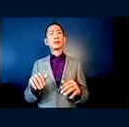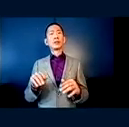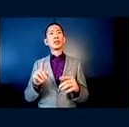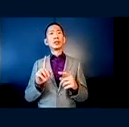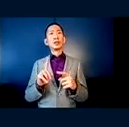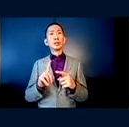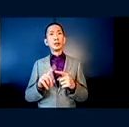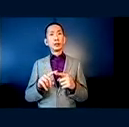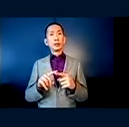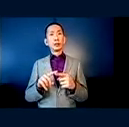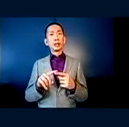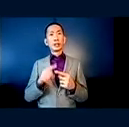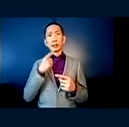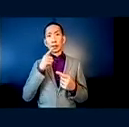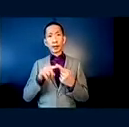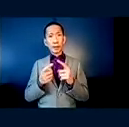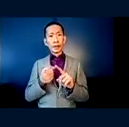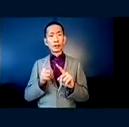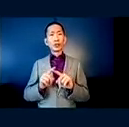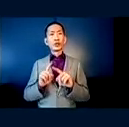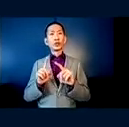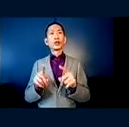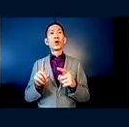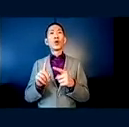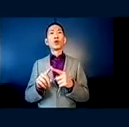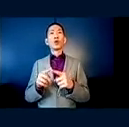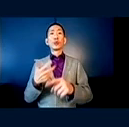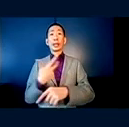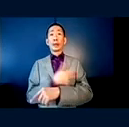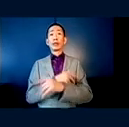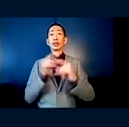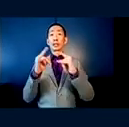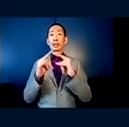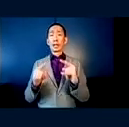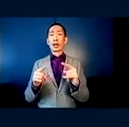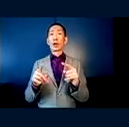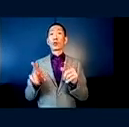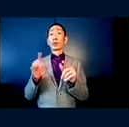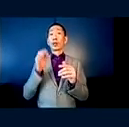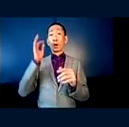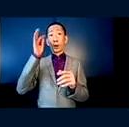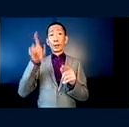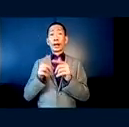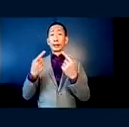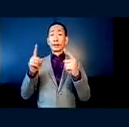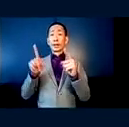REMINDED BY SMS IN FACT TO REMIND THEIR FRIENDS TO GO TO THE IMMUNIZATION CAMP WAS ALMOST